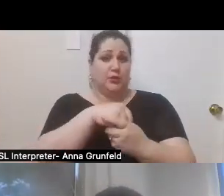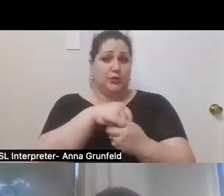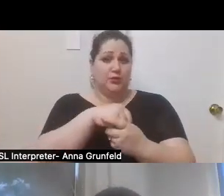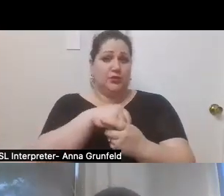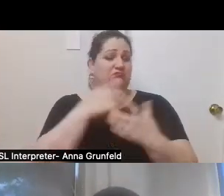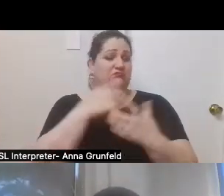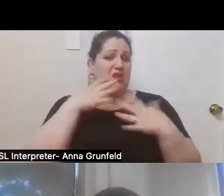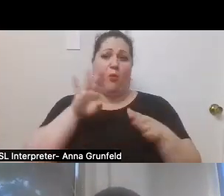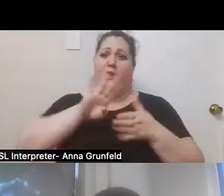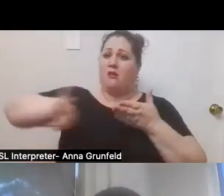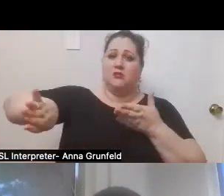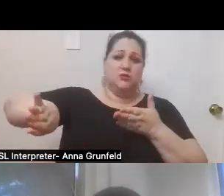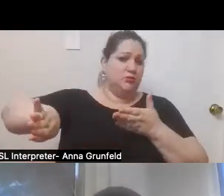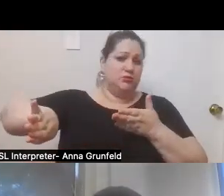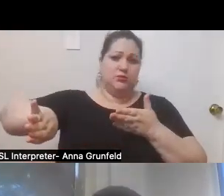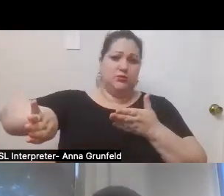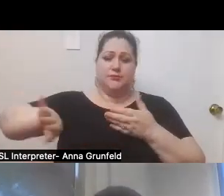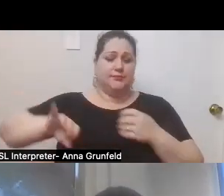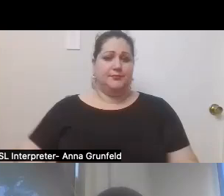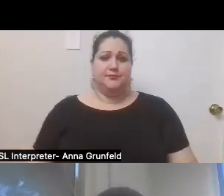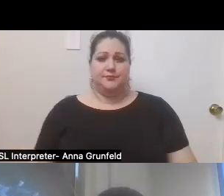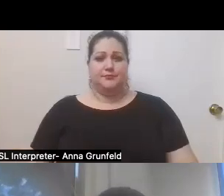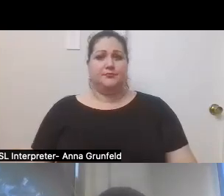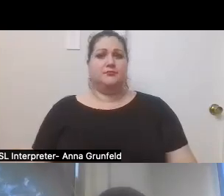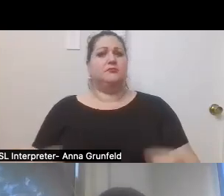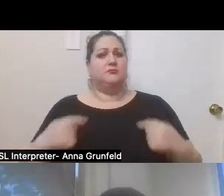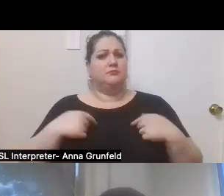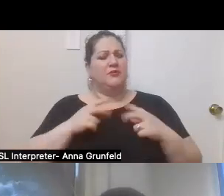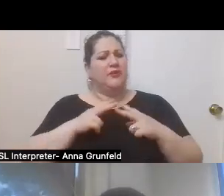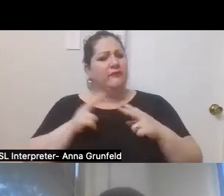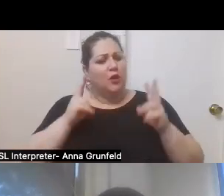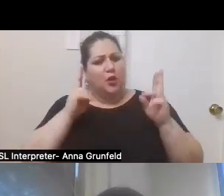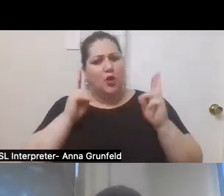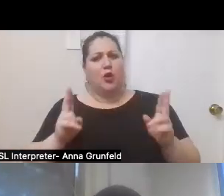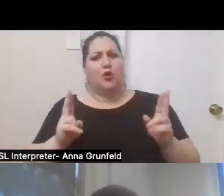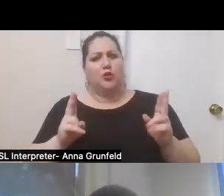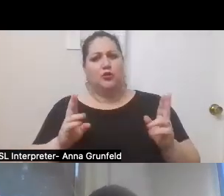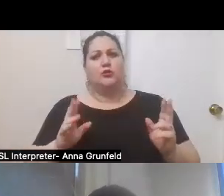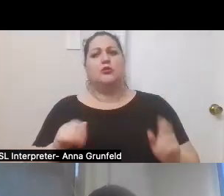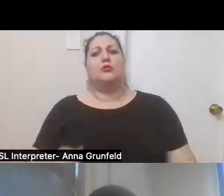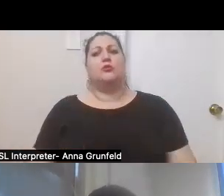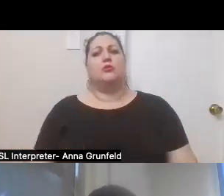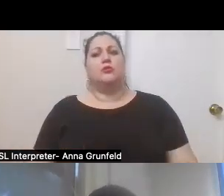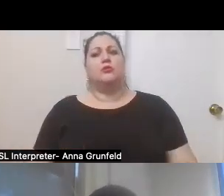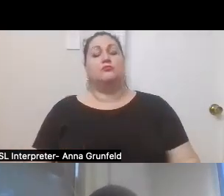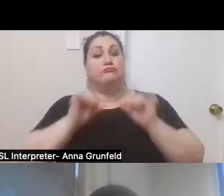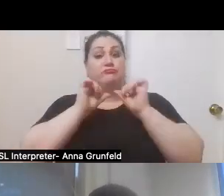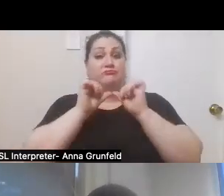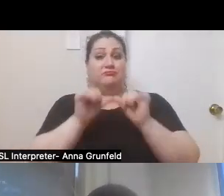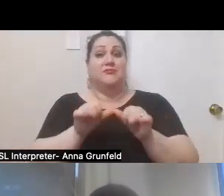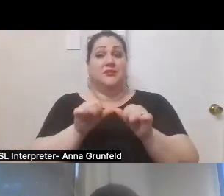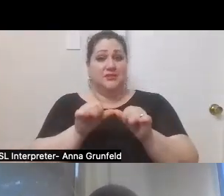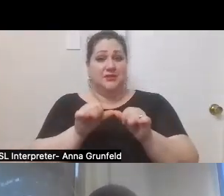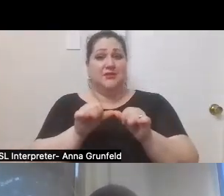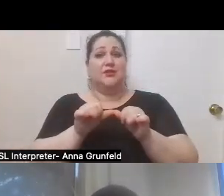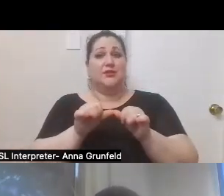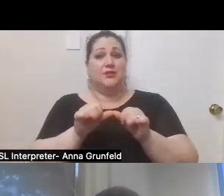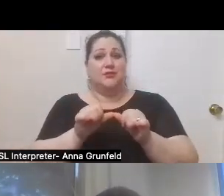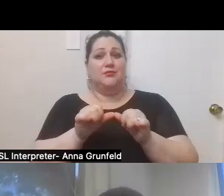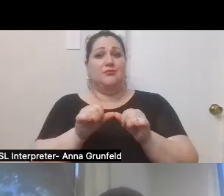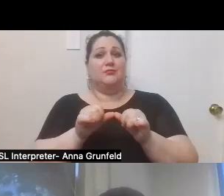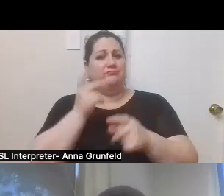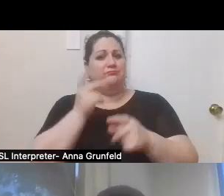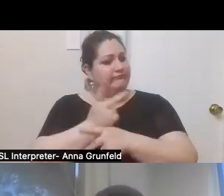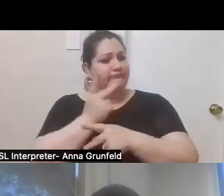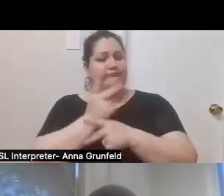And I'm very honored to, to, to, to continue to, to keep working that and in a good way